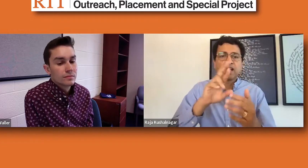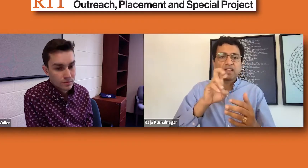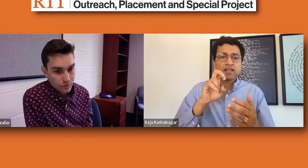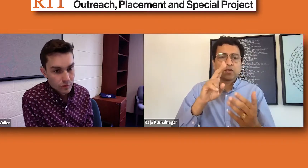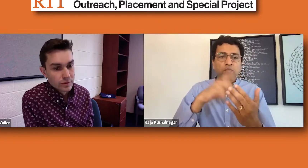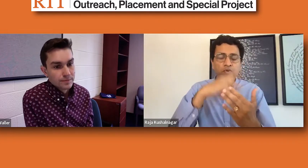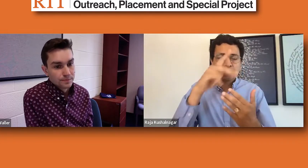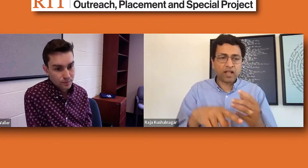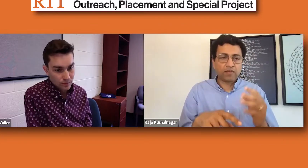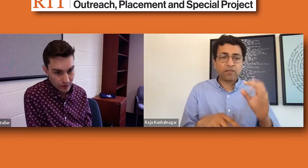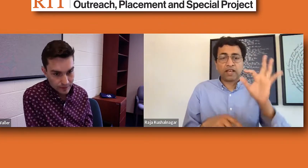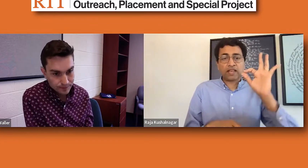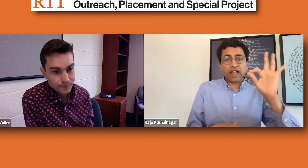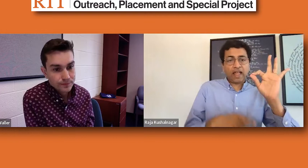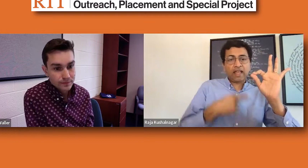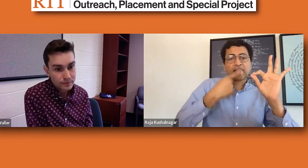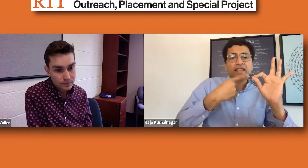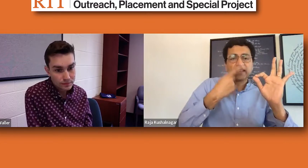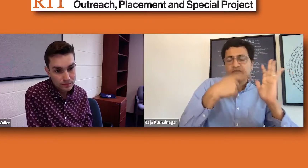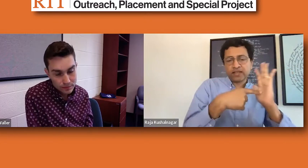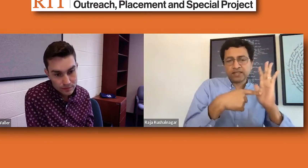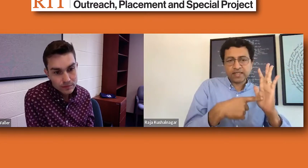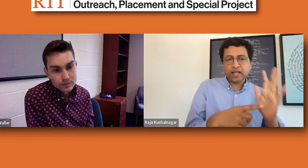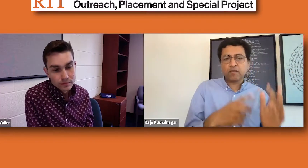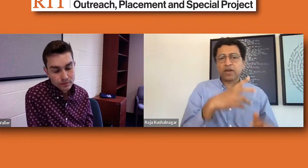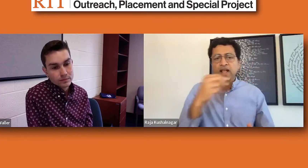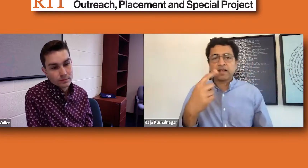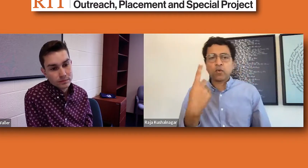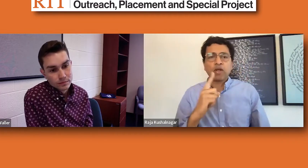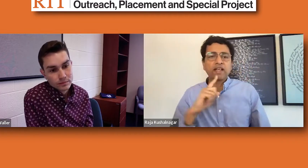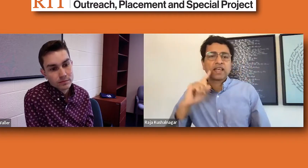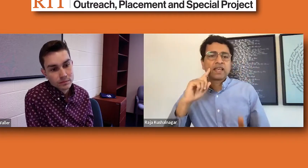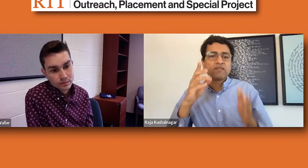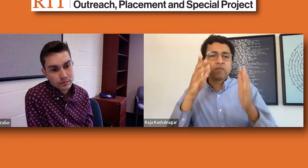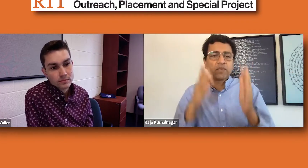Deaf participants in the RSU program and nine hearing participants.